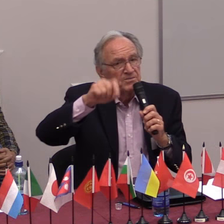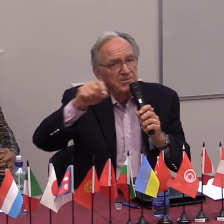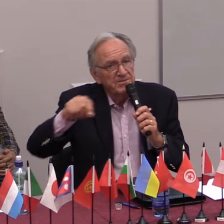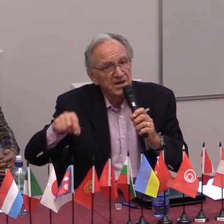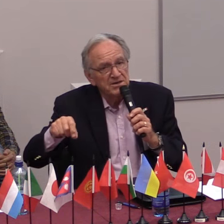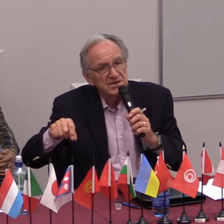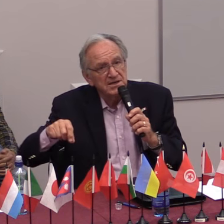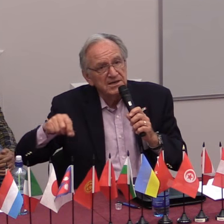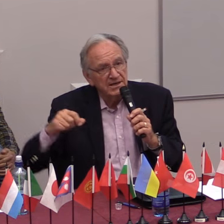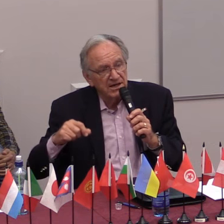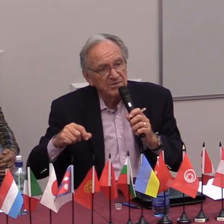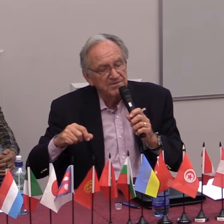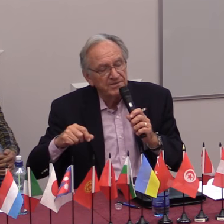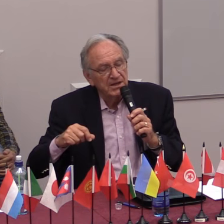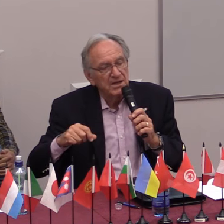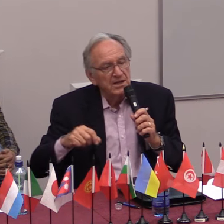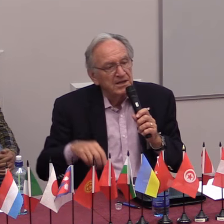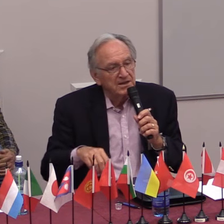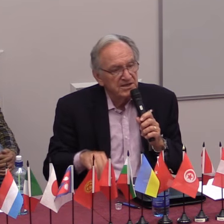for public policy in Iowa.